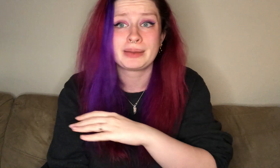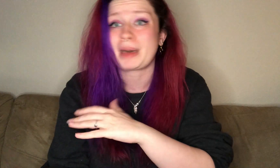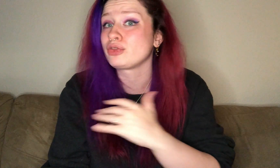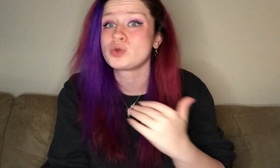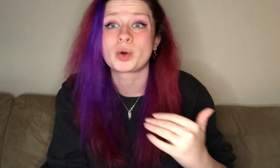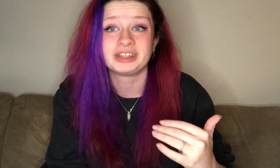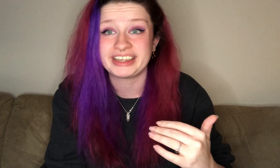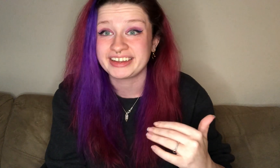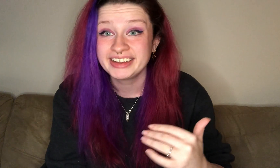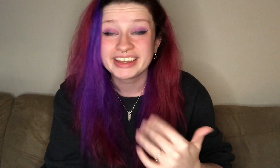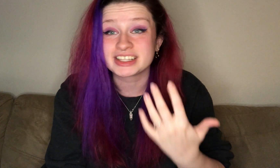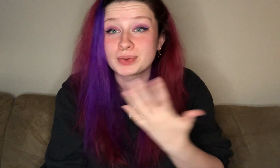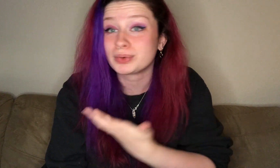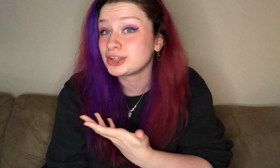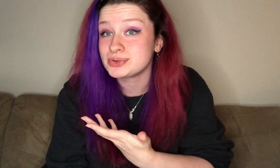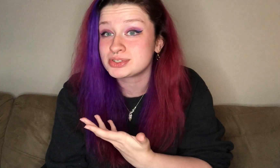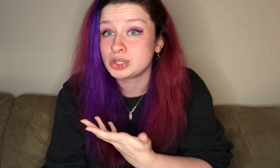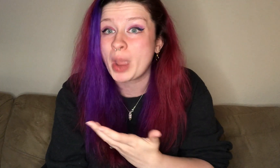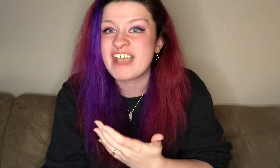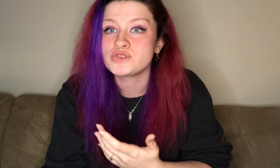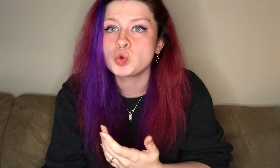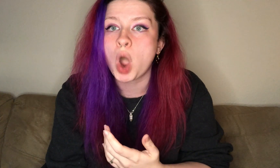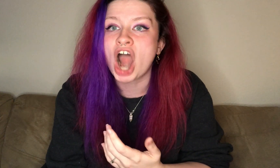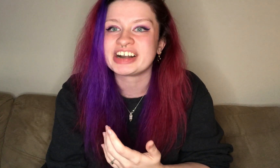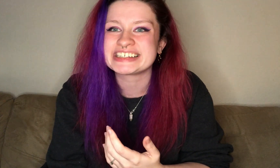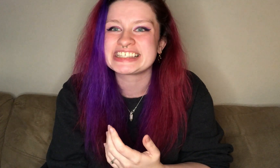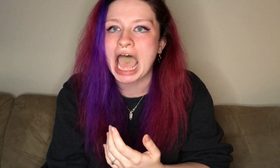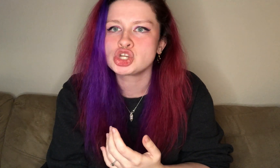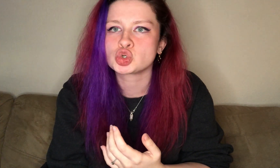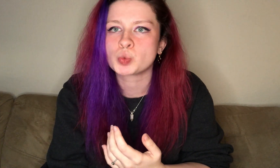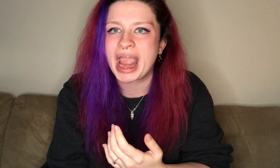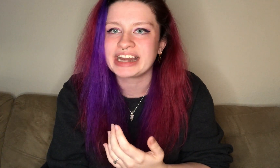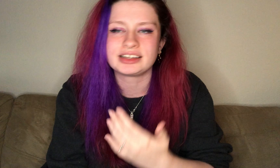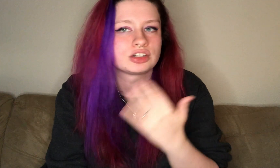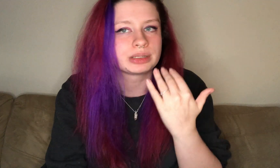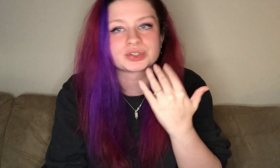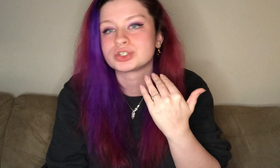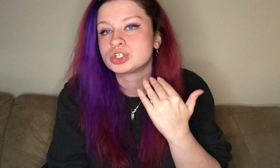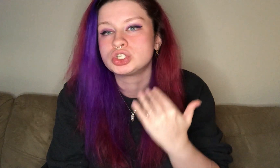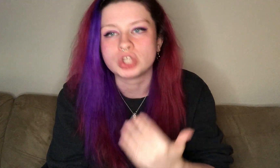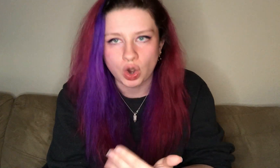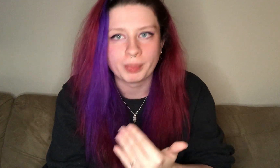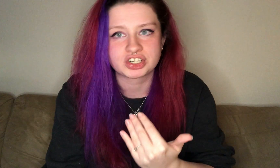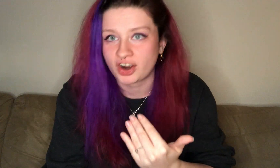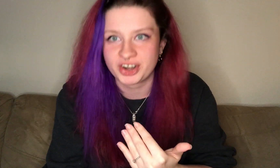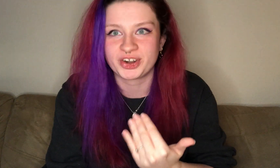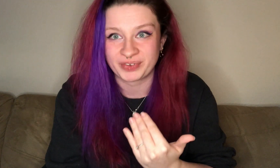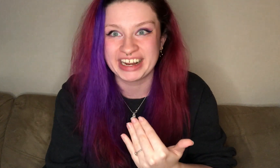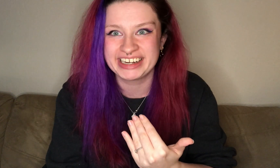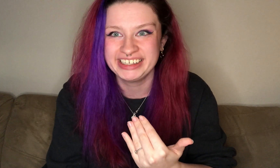mouth normally it's what we're used to if you are exaggerating your lips are so much harder to read